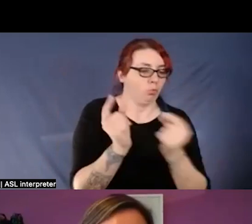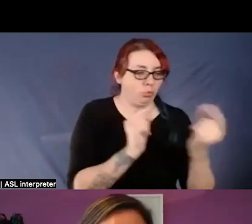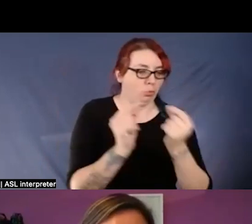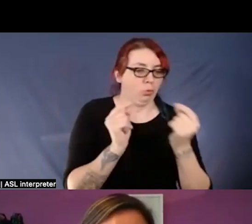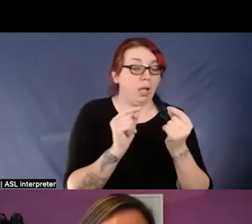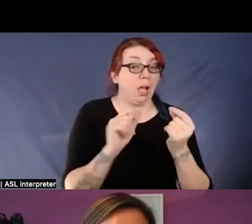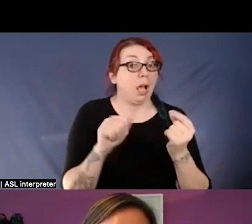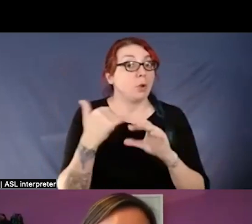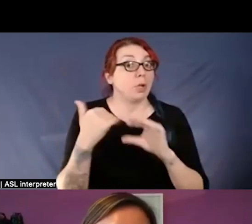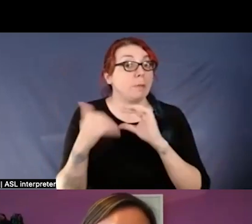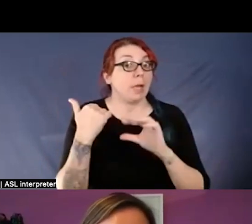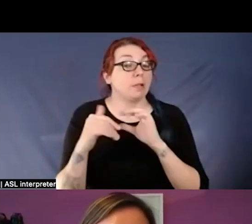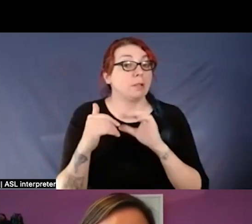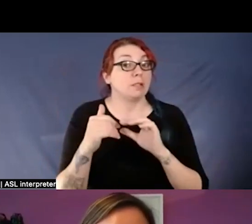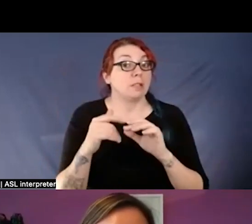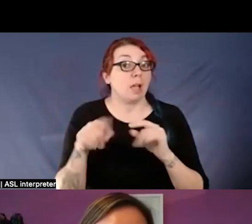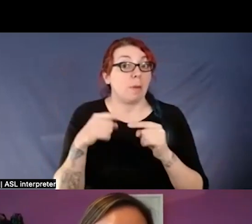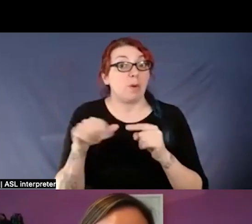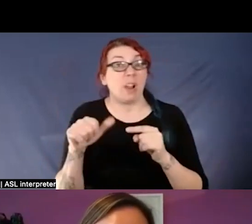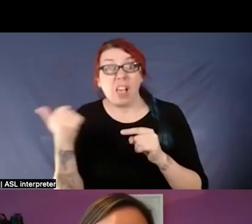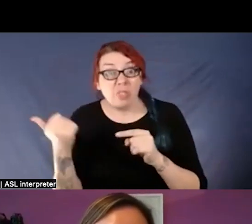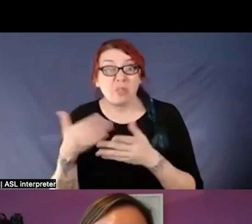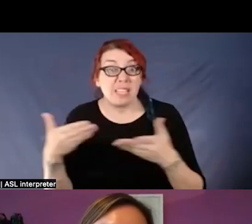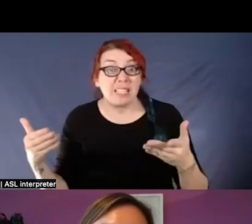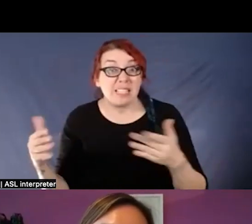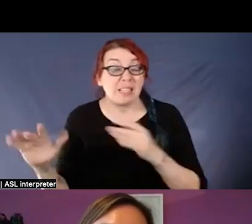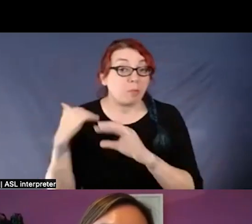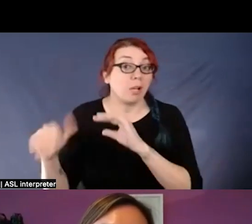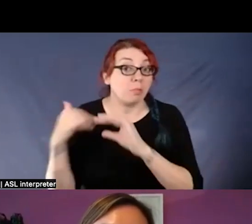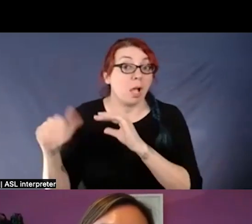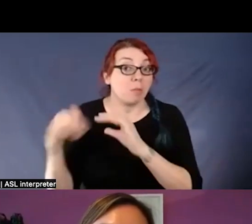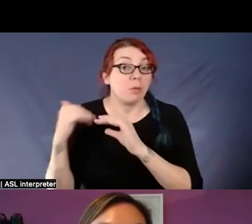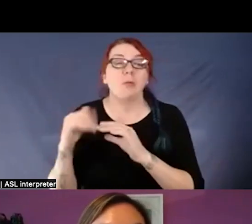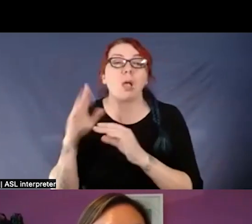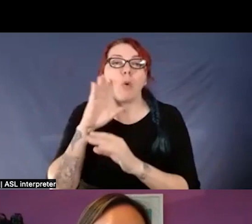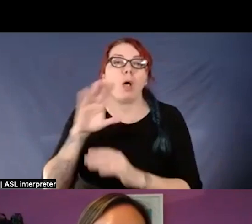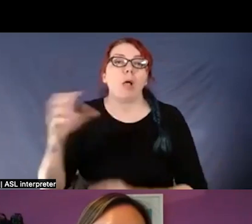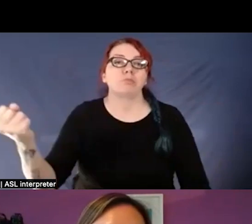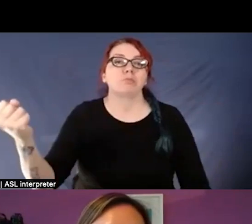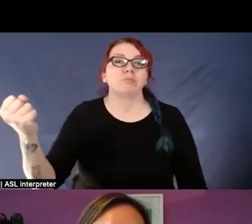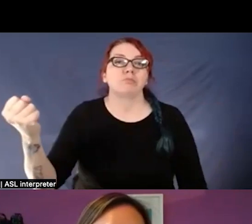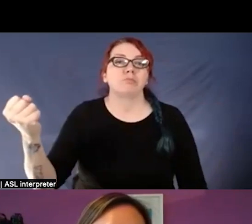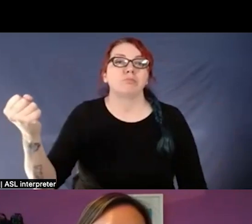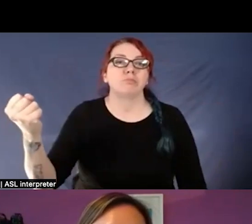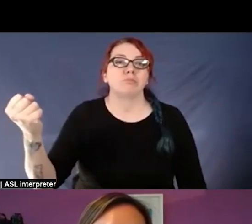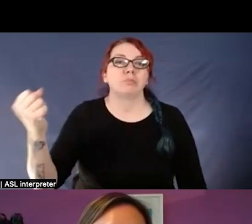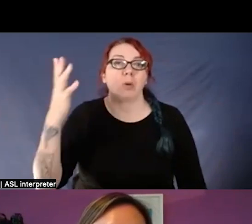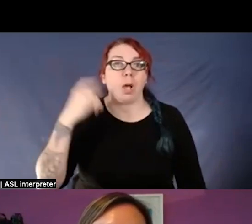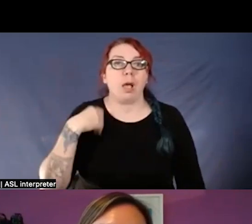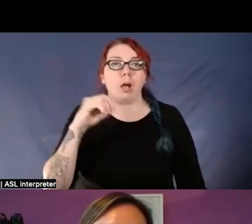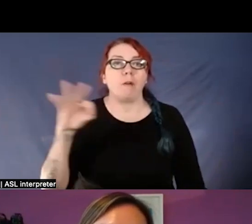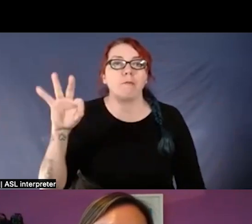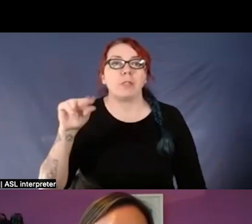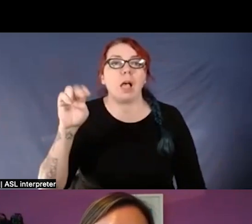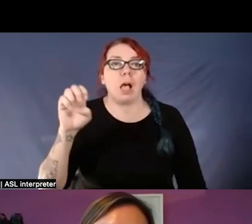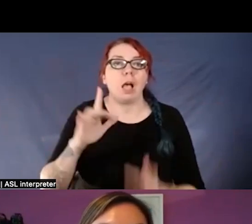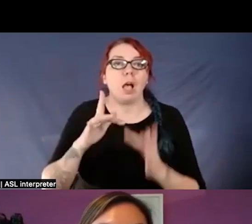pull me away from my task, which happens a lot. Another thing I use a lot of in Outlook is the